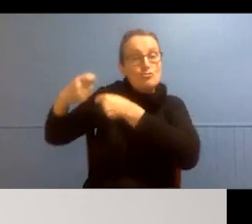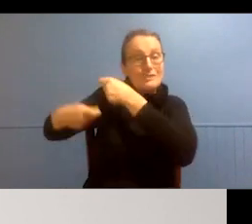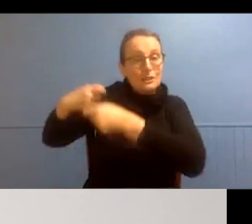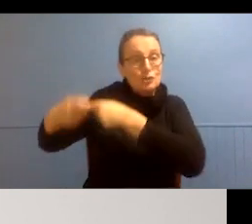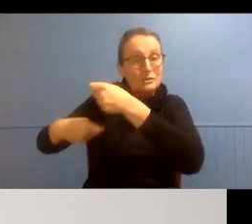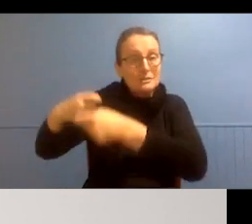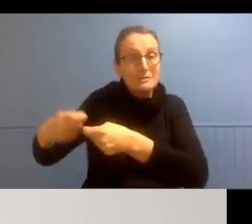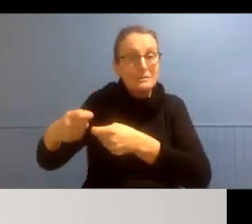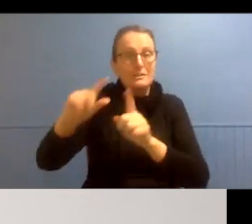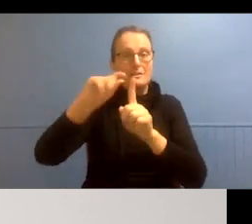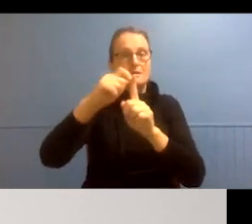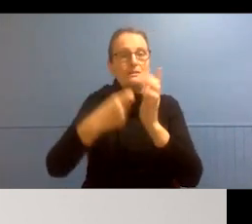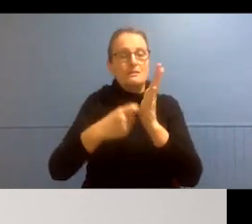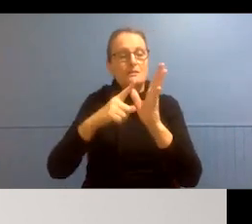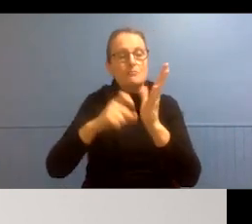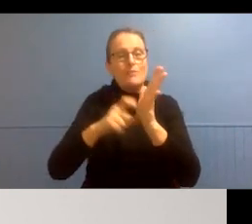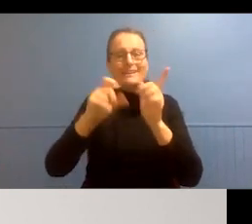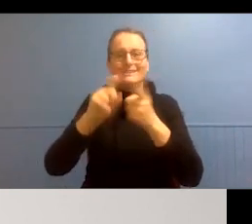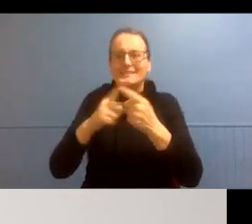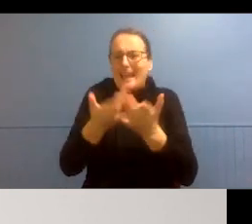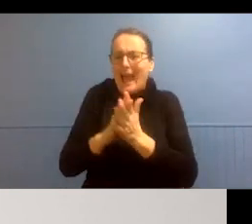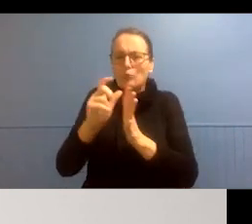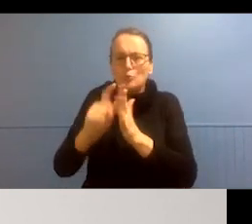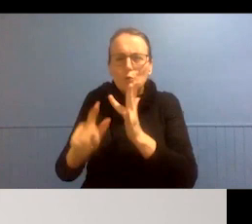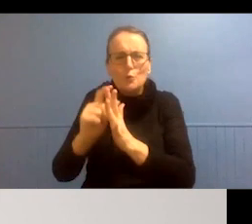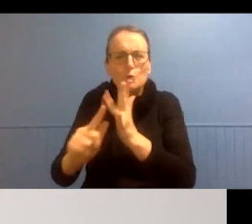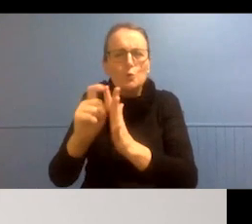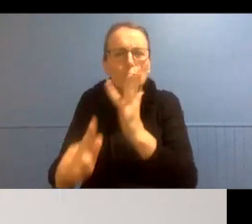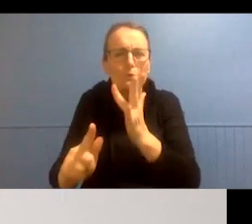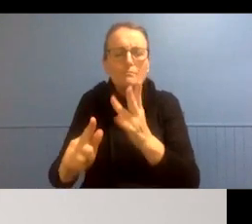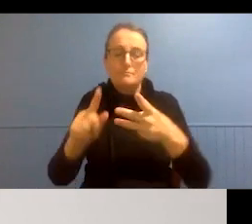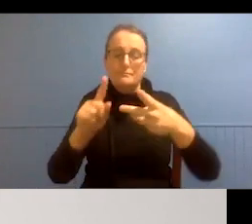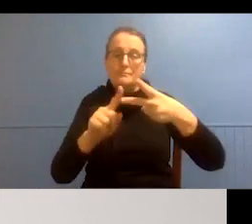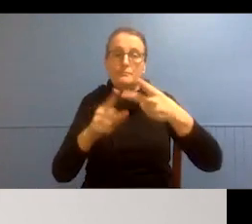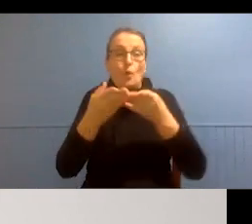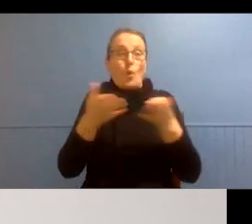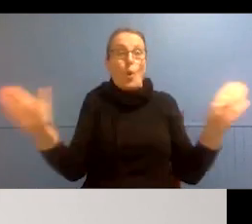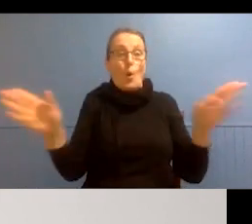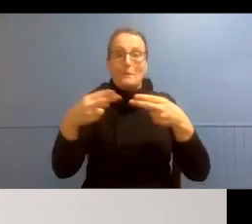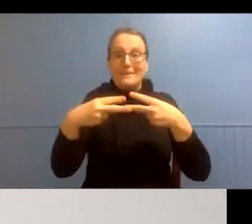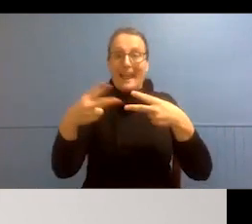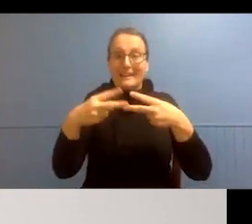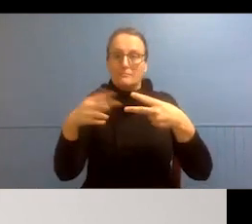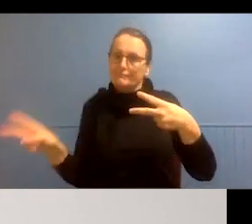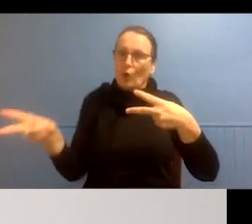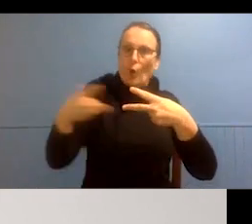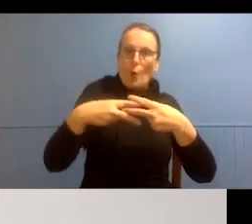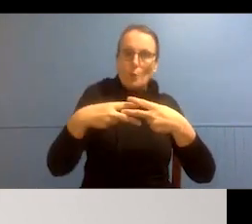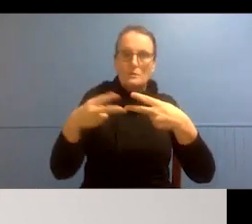practices. The second - open gates and closed gates. The third -